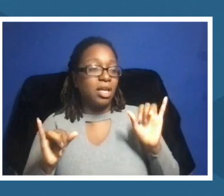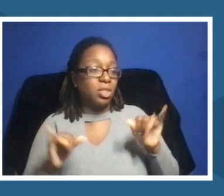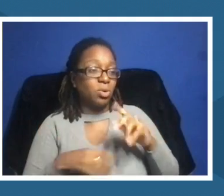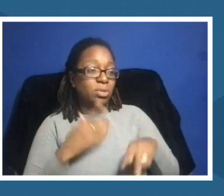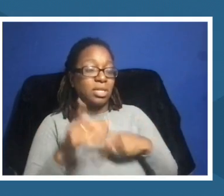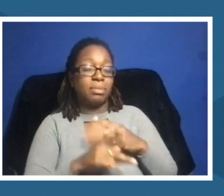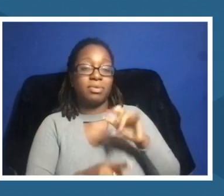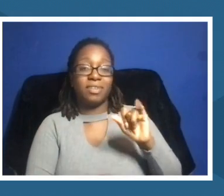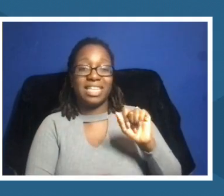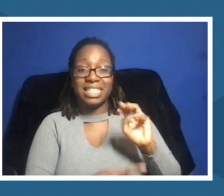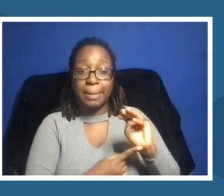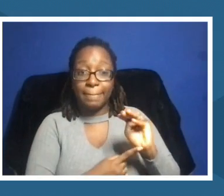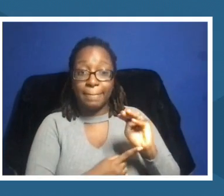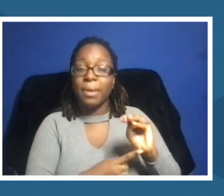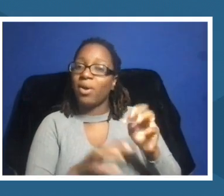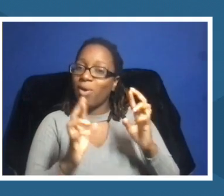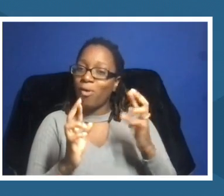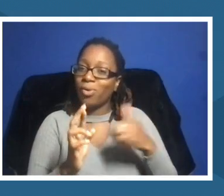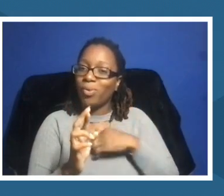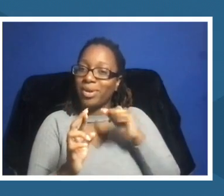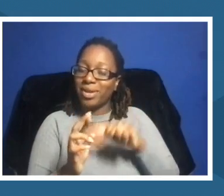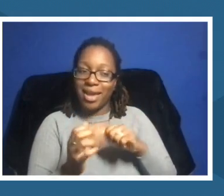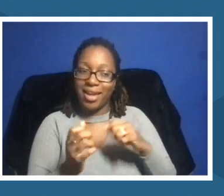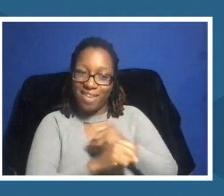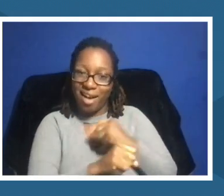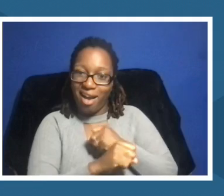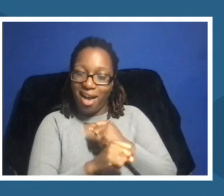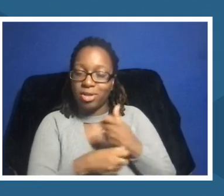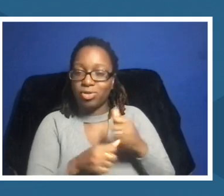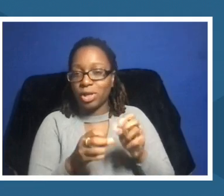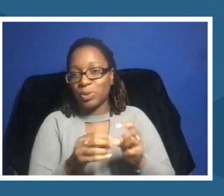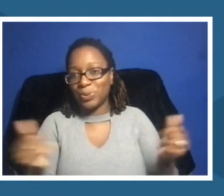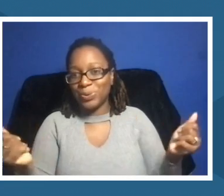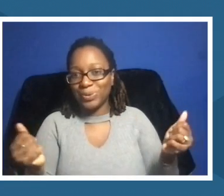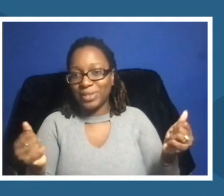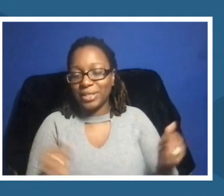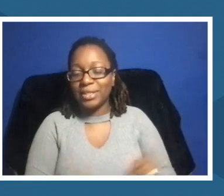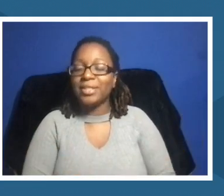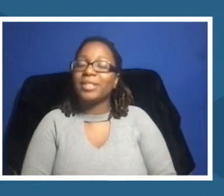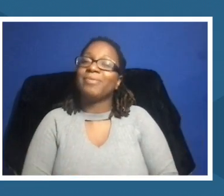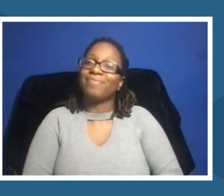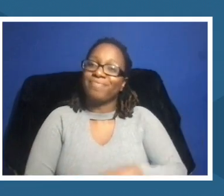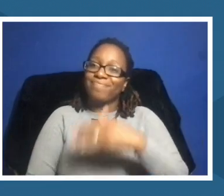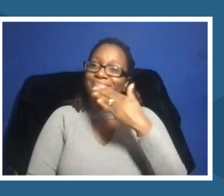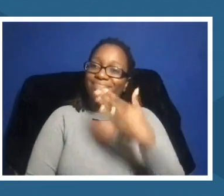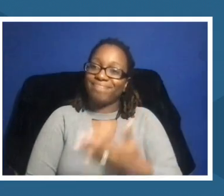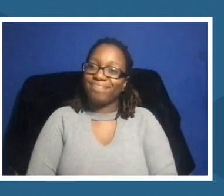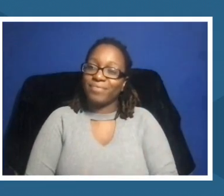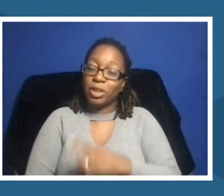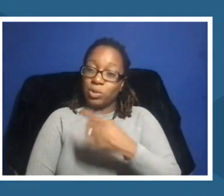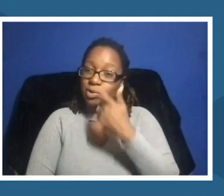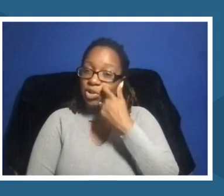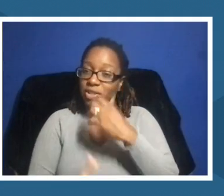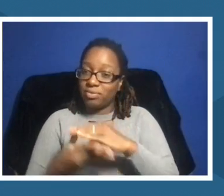absolutely thank you so much for sharing that and i think what you were just sharing on having those difficult